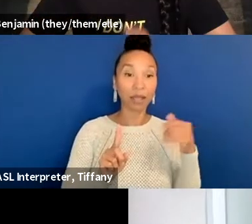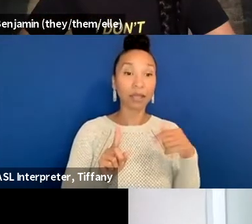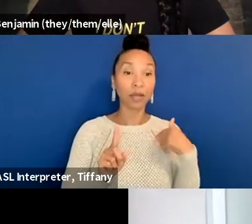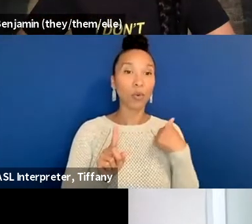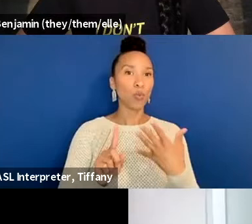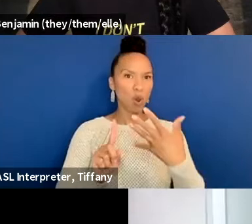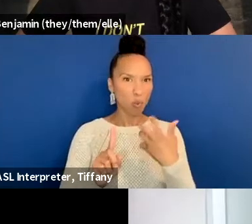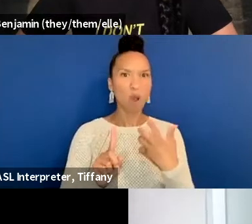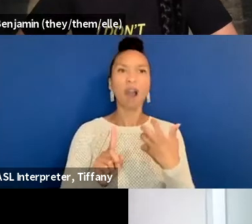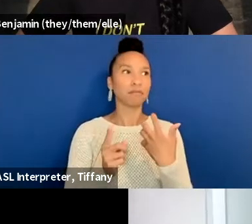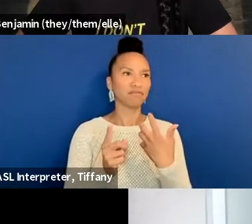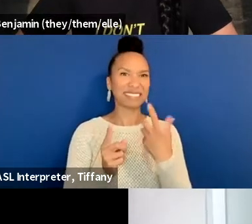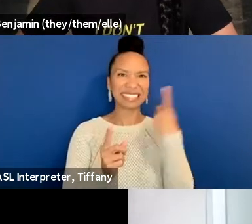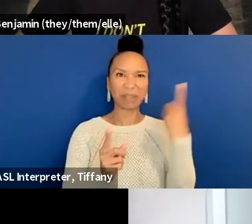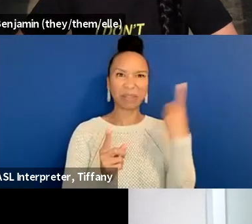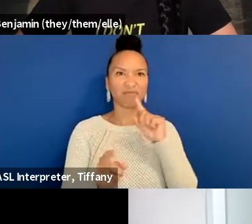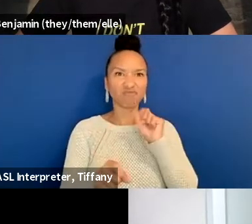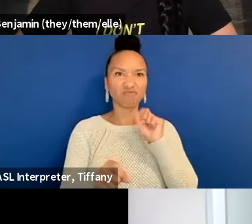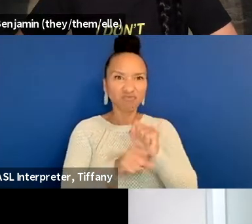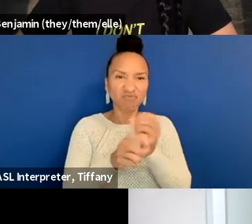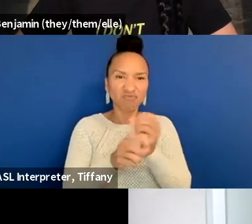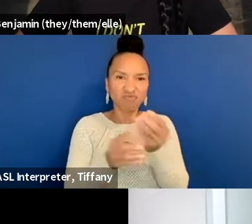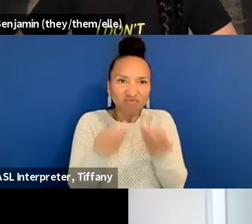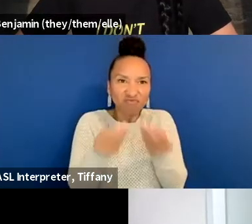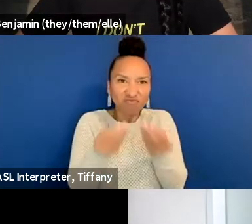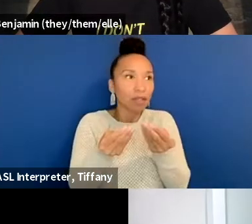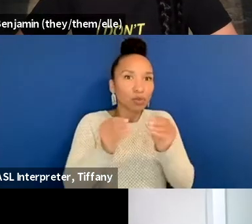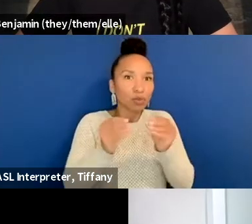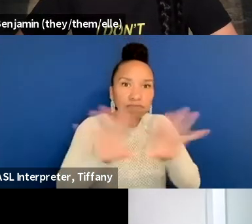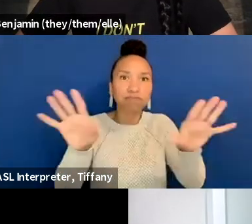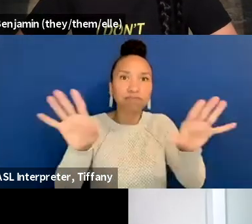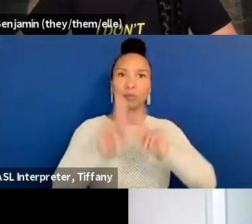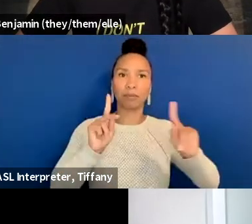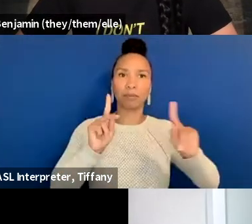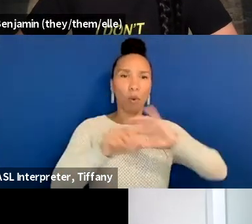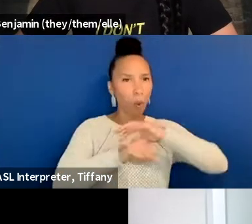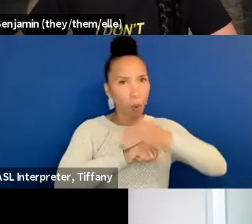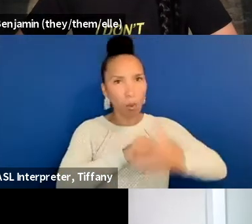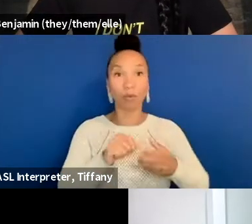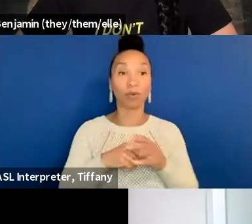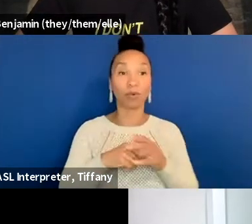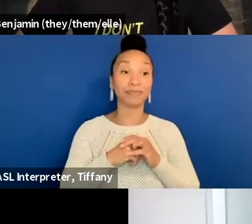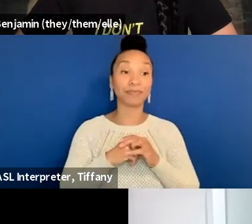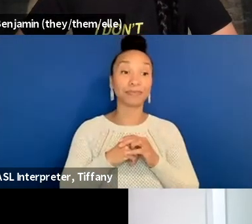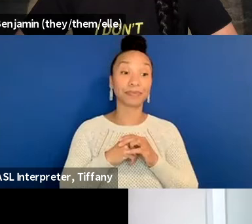Benjamin (they/them/elle): In Meta gene or floating through the park somewhere in Netherlands.